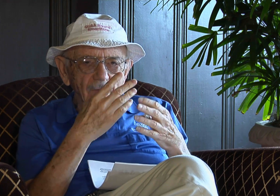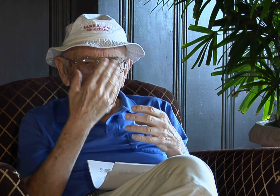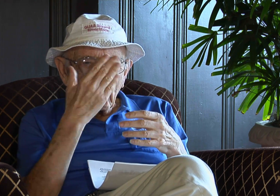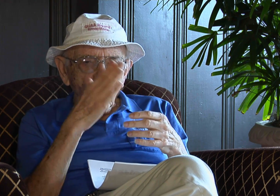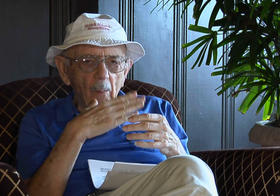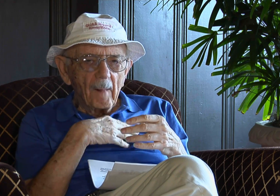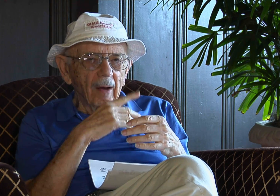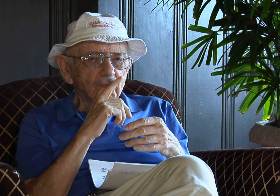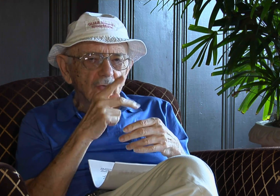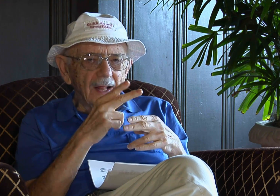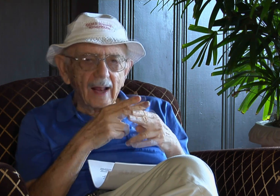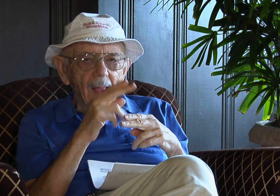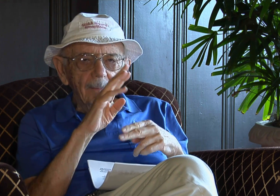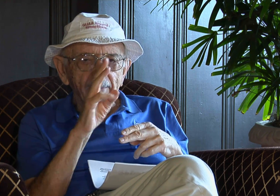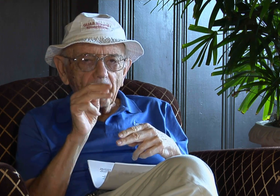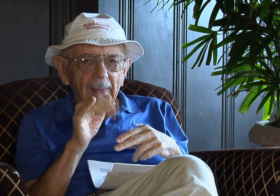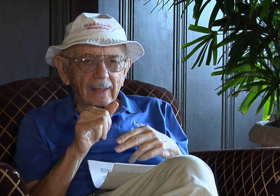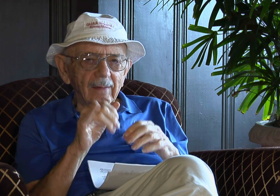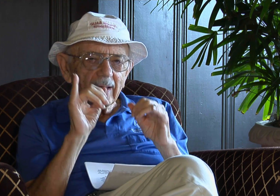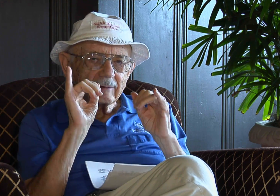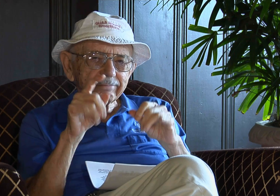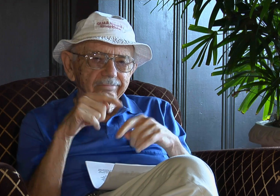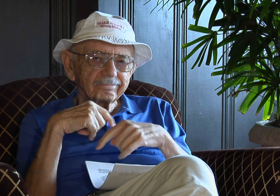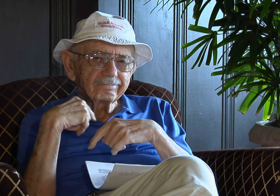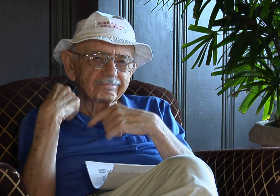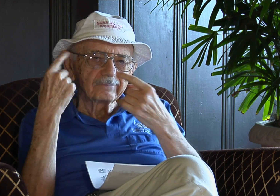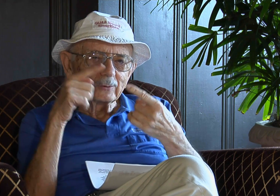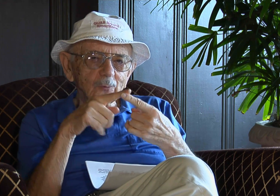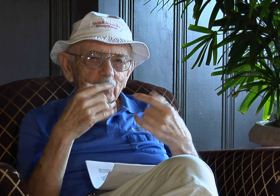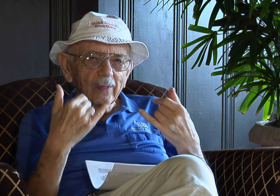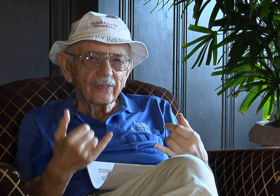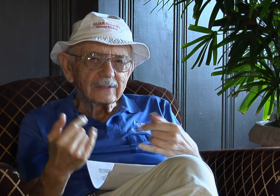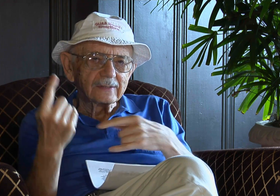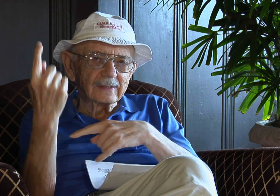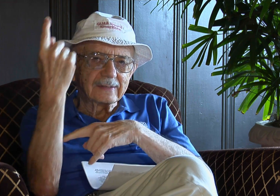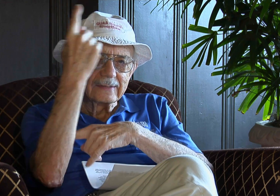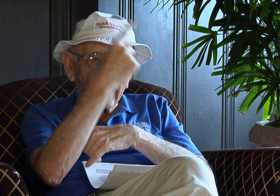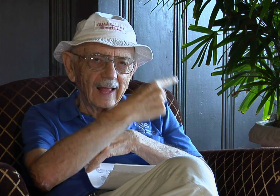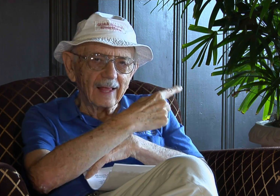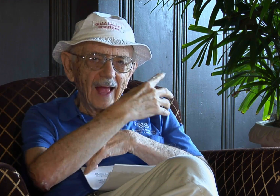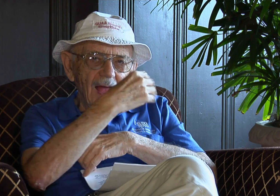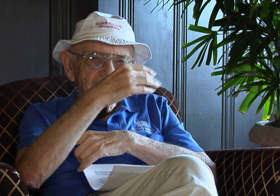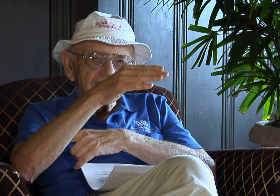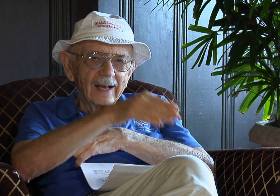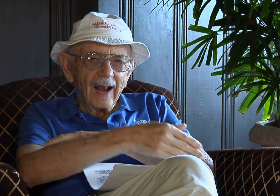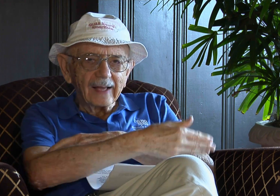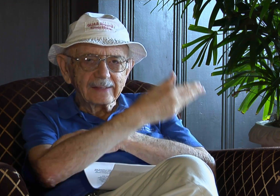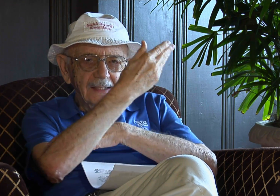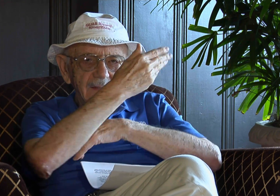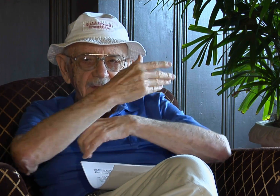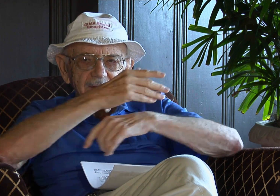Many people don't know my real name! So I'm Bummy, ever since to this day and night.